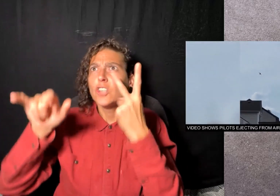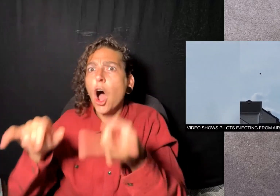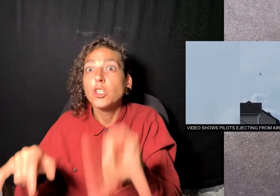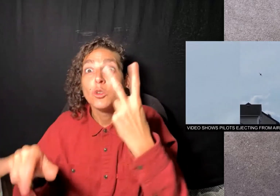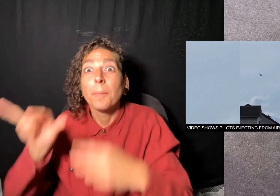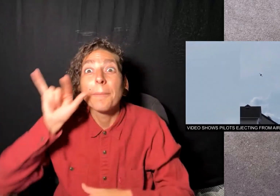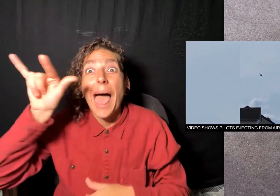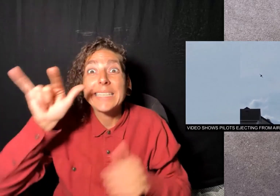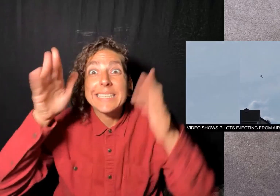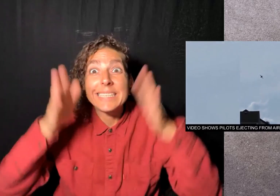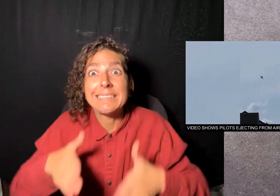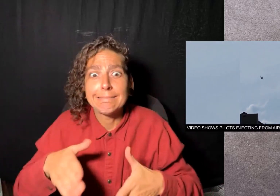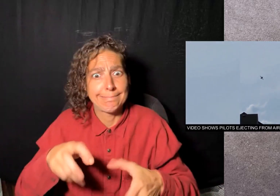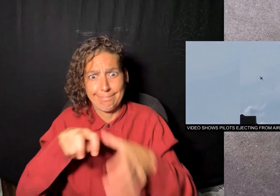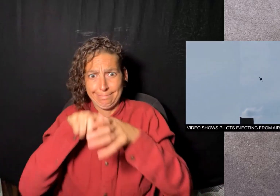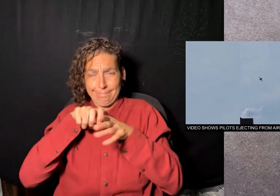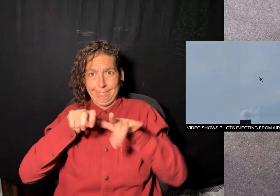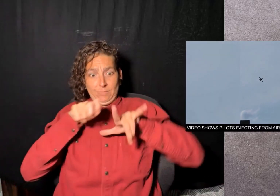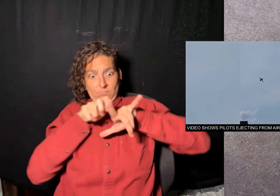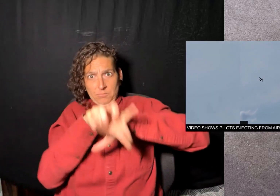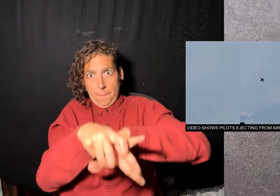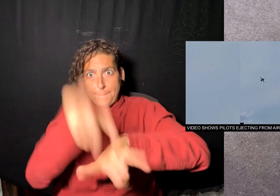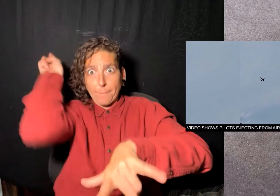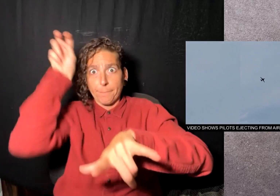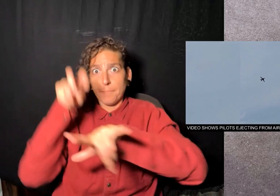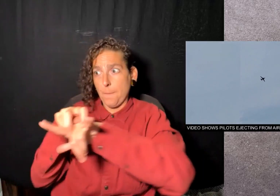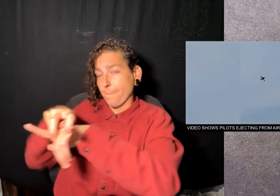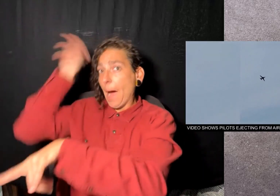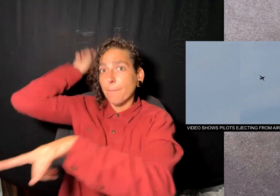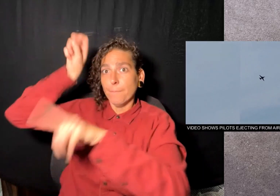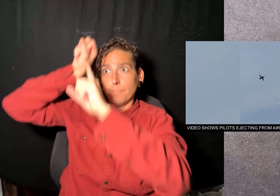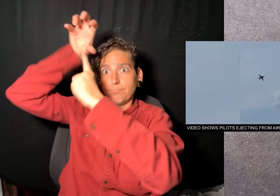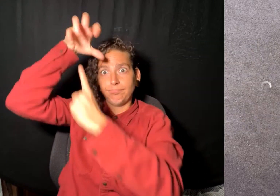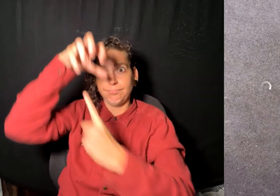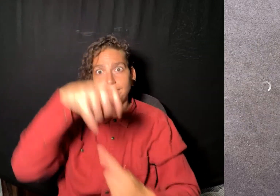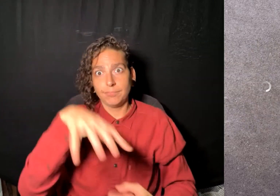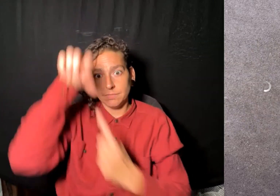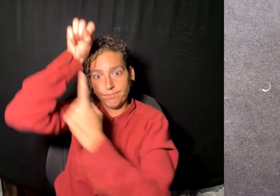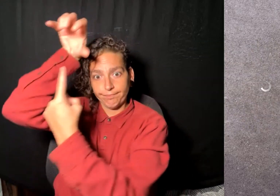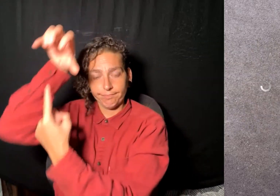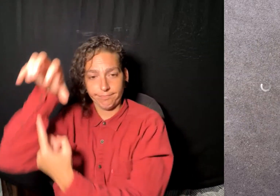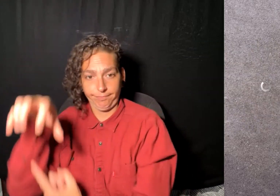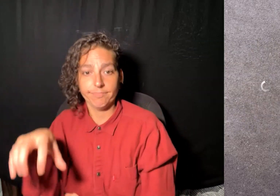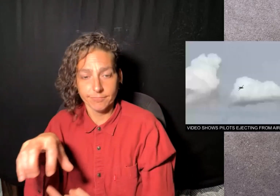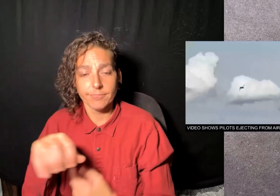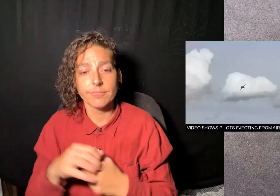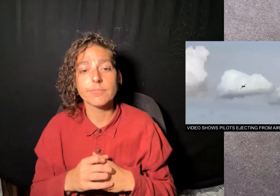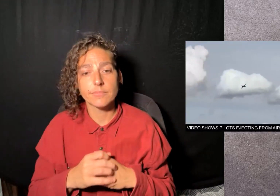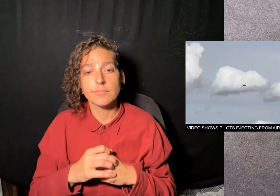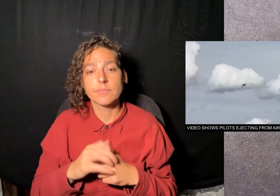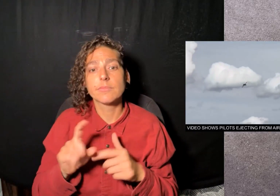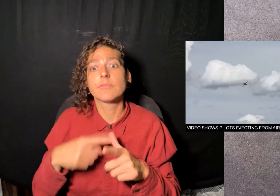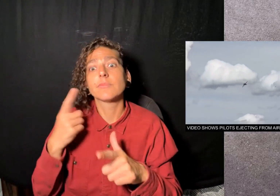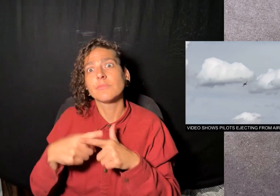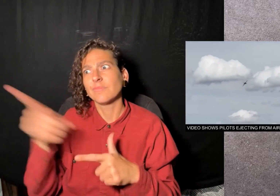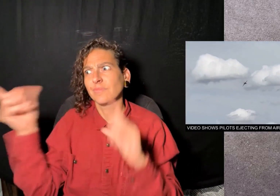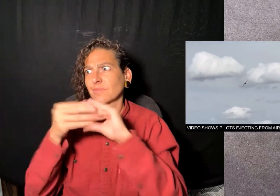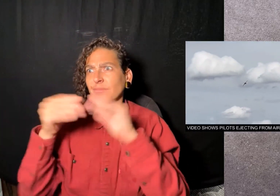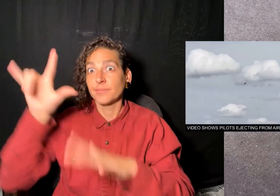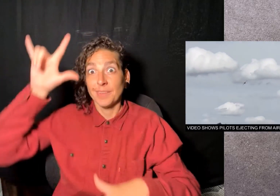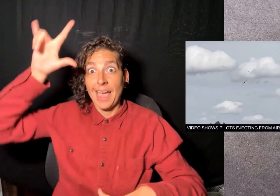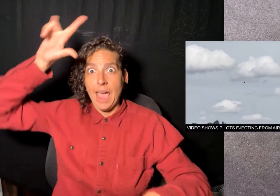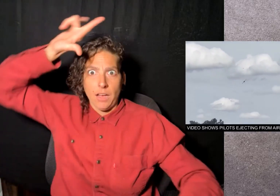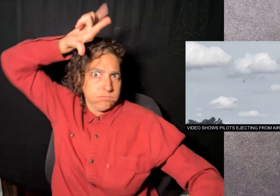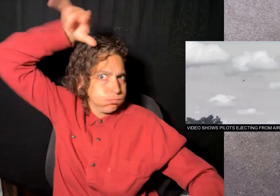coming from the jet then images of the two pilots ejecting and deploying the parachutes